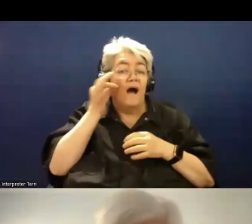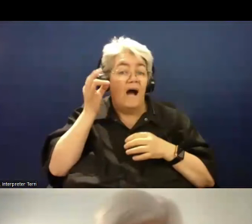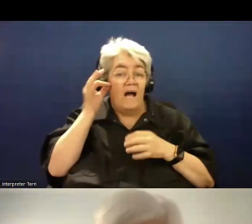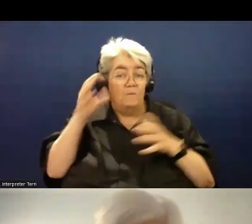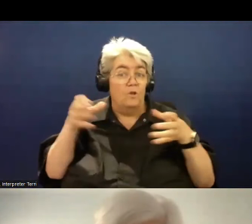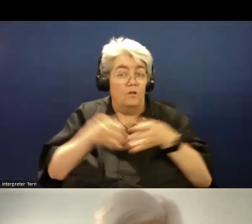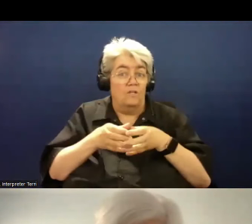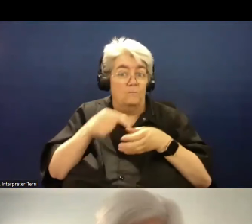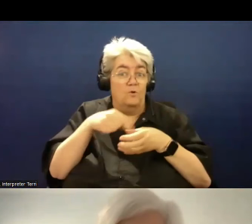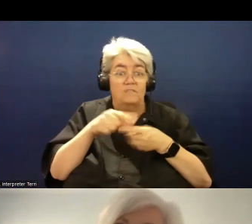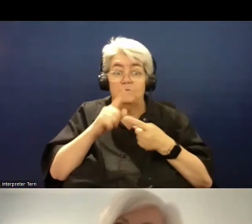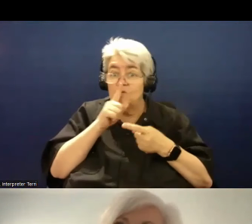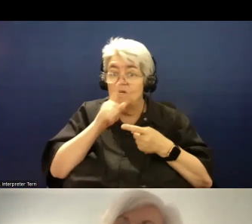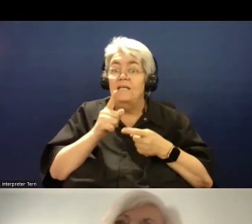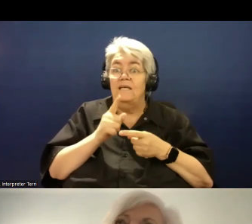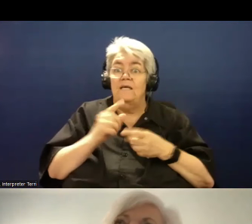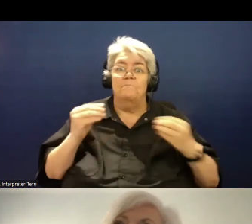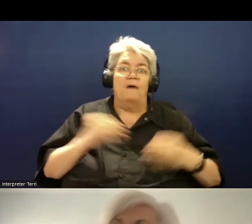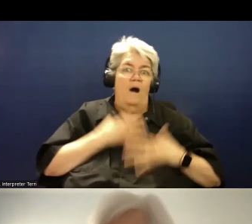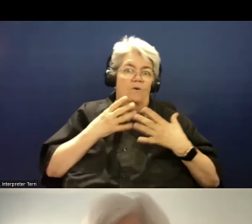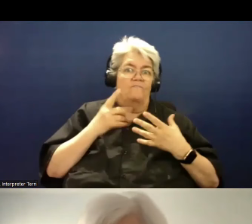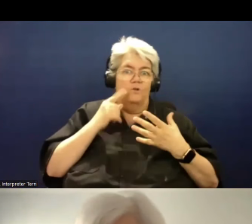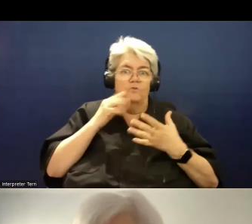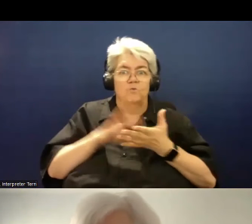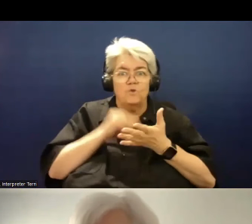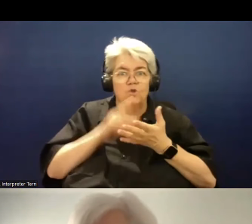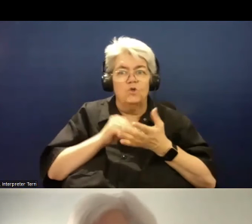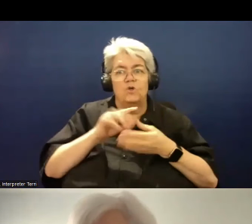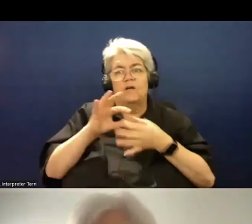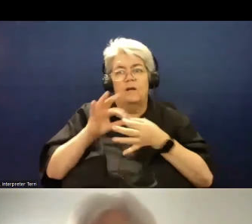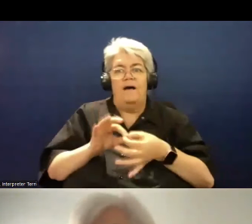POWERFUL DEVELOPING THIS AND LEARNING ABOUT THE WHOLE CONCEPT OF